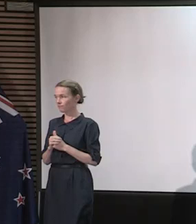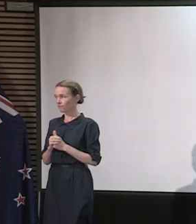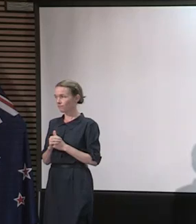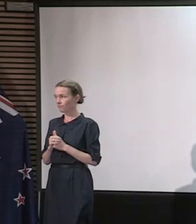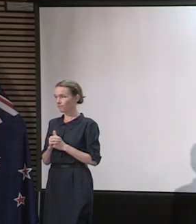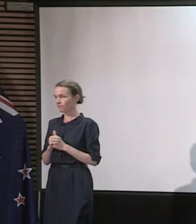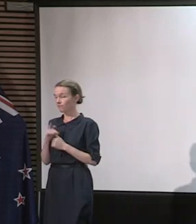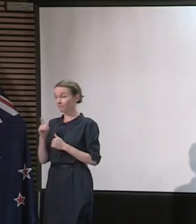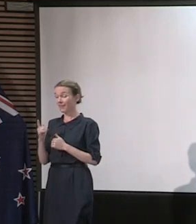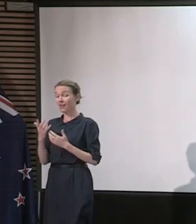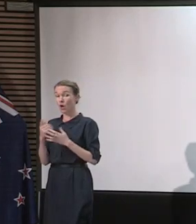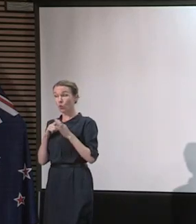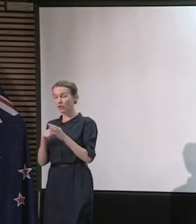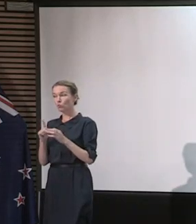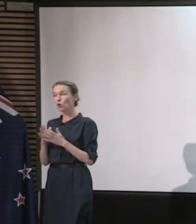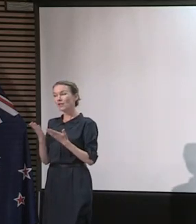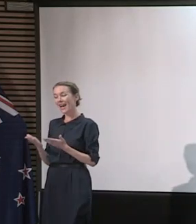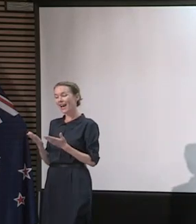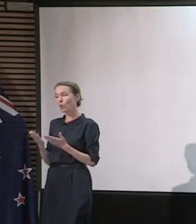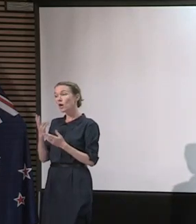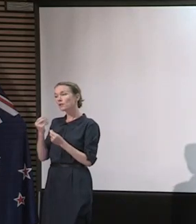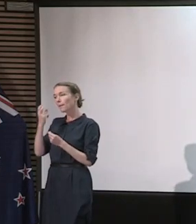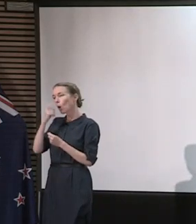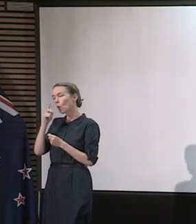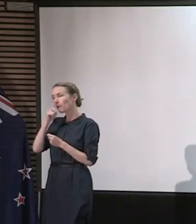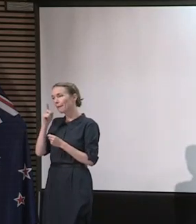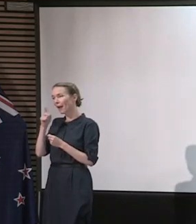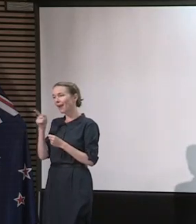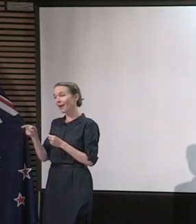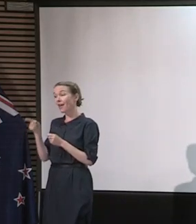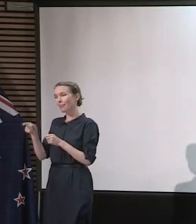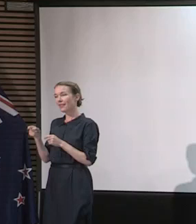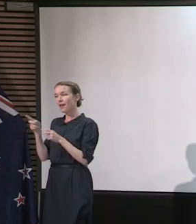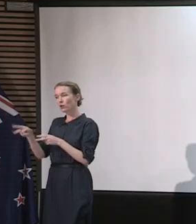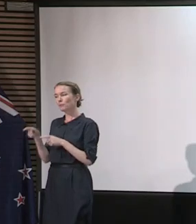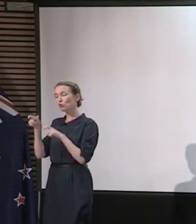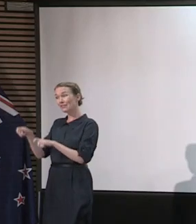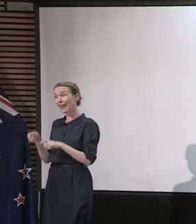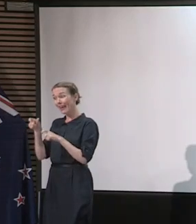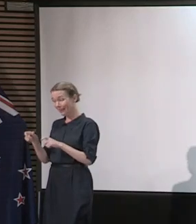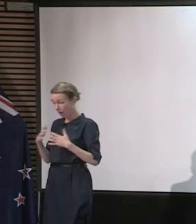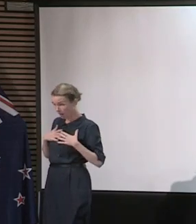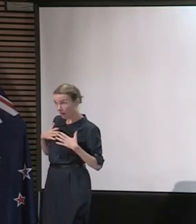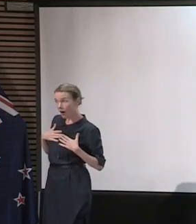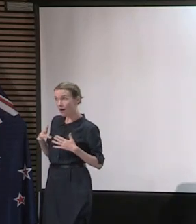are spending unnecessarily time in hospital because the hospitals won't test for asymptomatic patients, but the